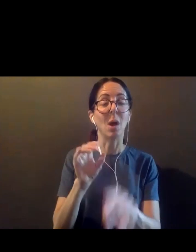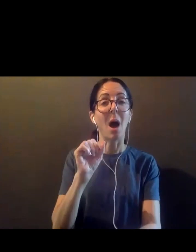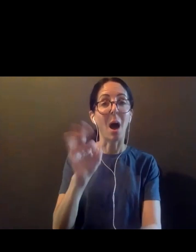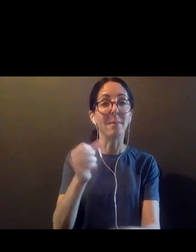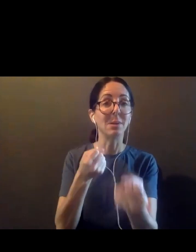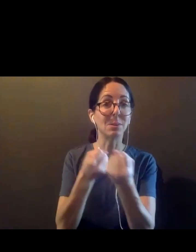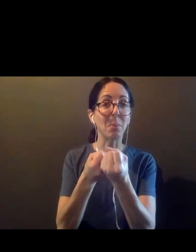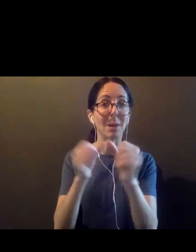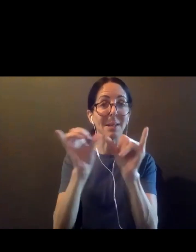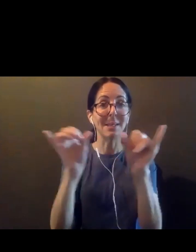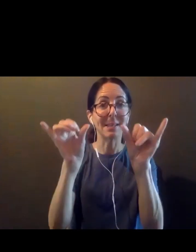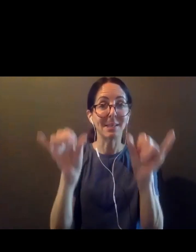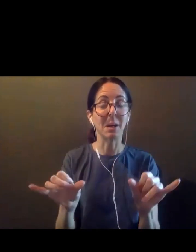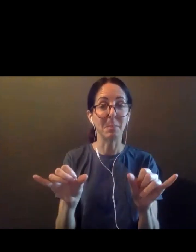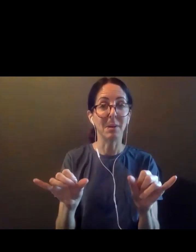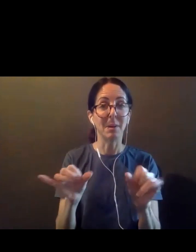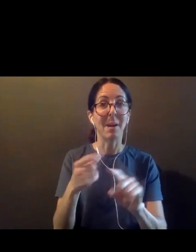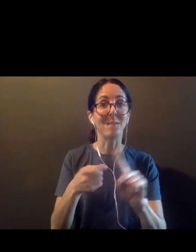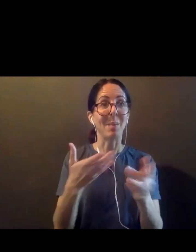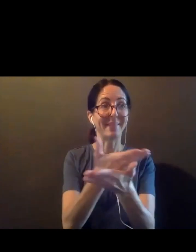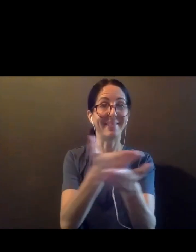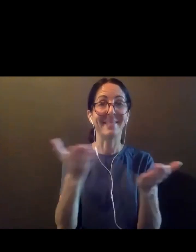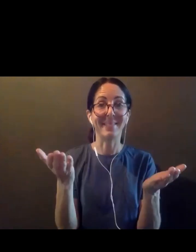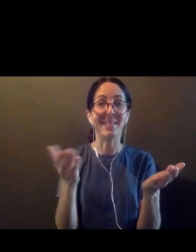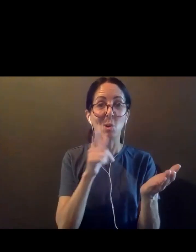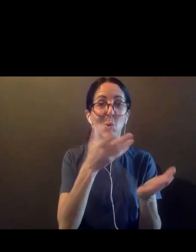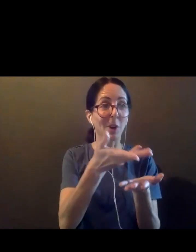that is coming from those you are interviewing.